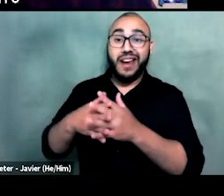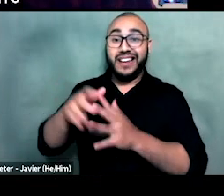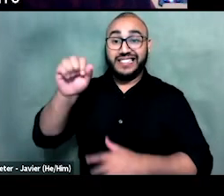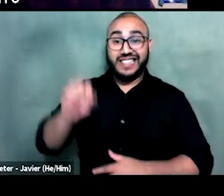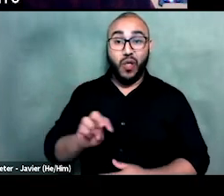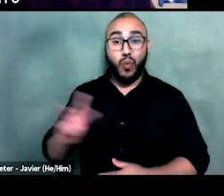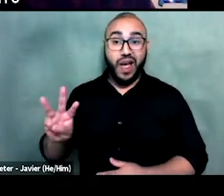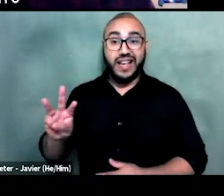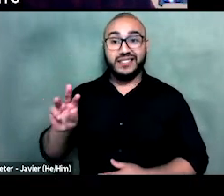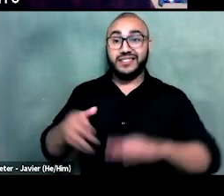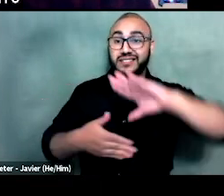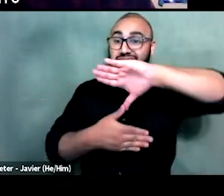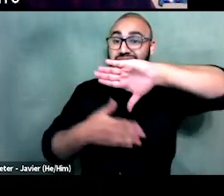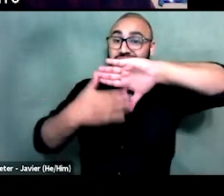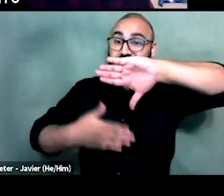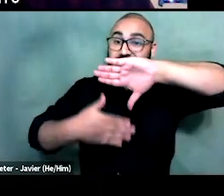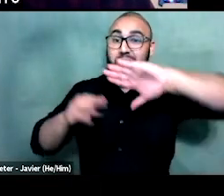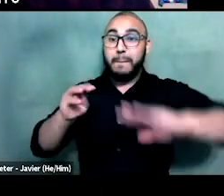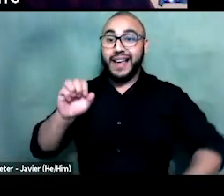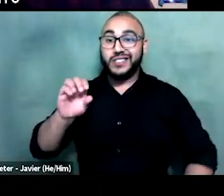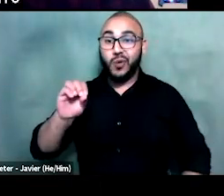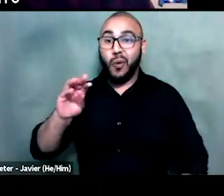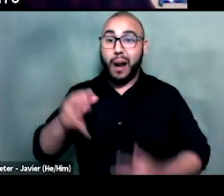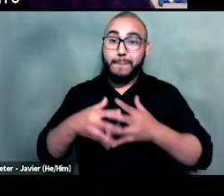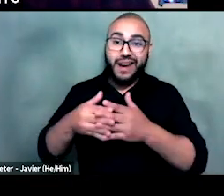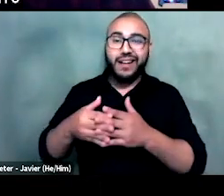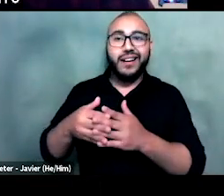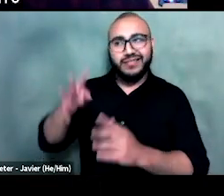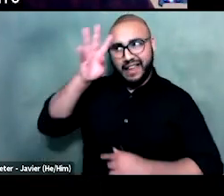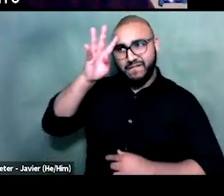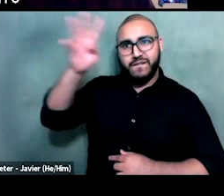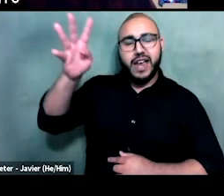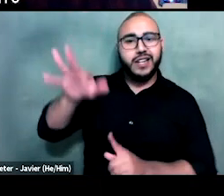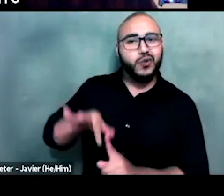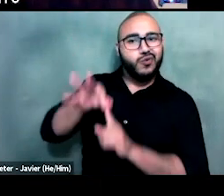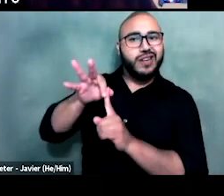invented these really unique styles of pottery, and she's one of our greatest